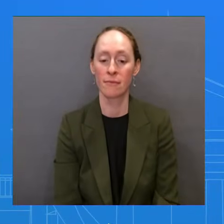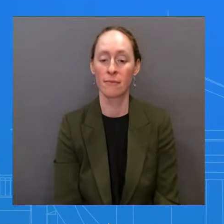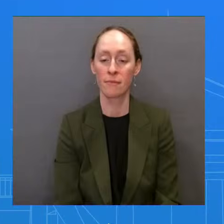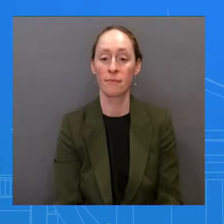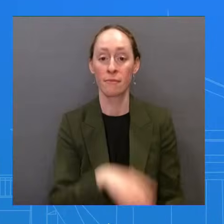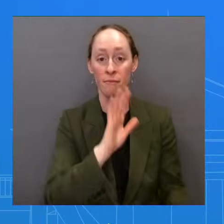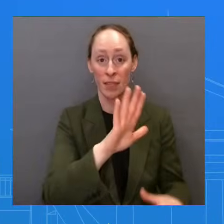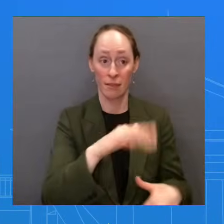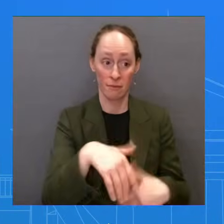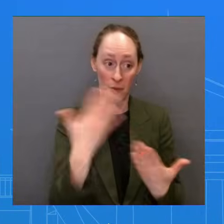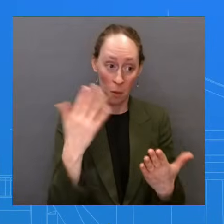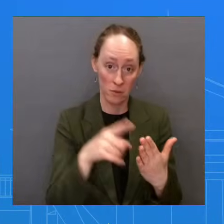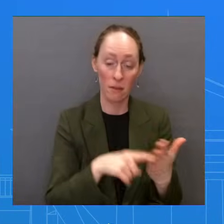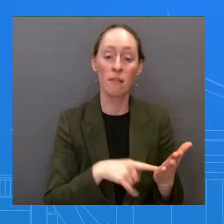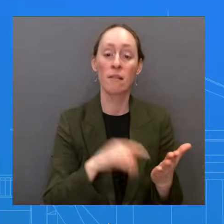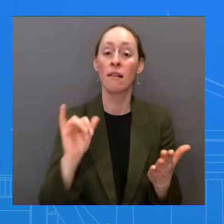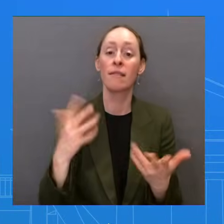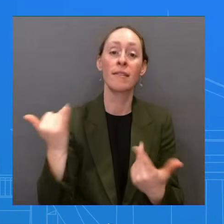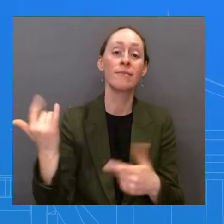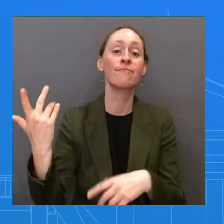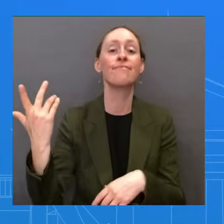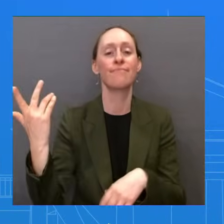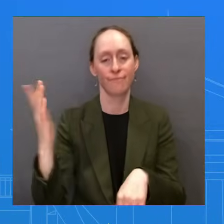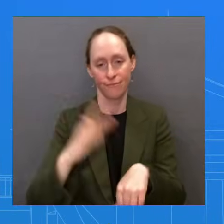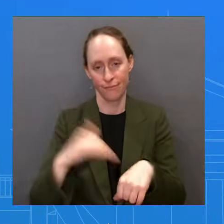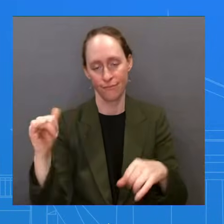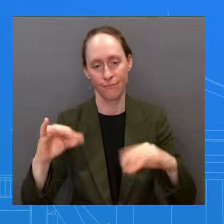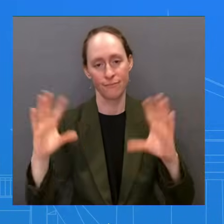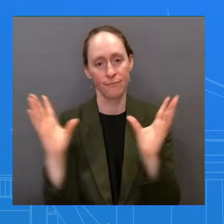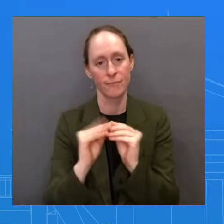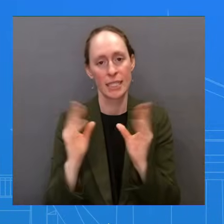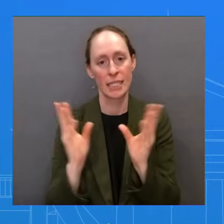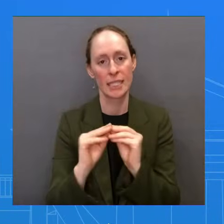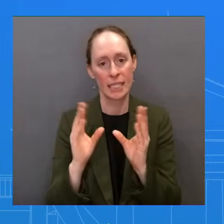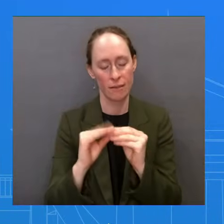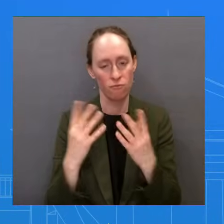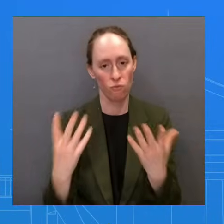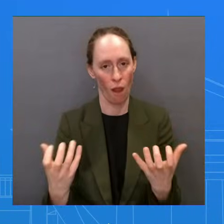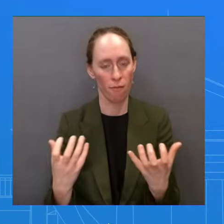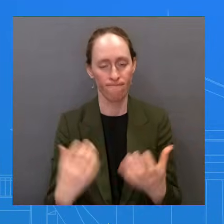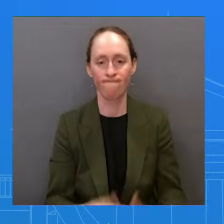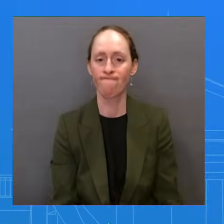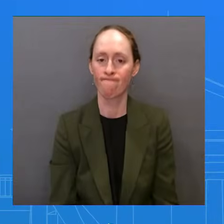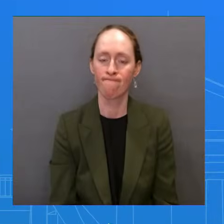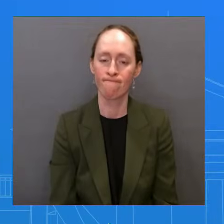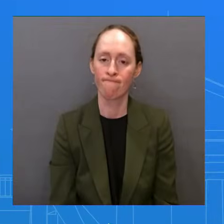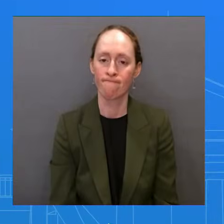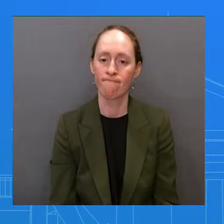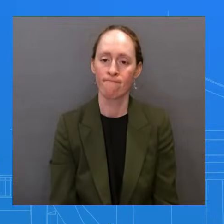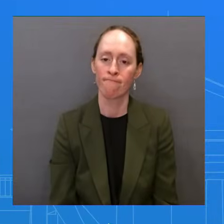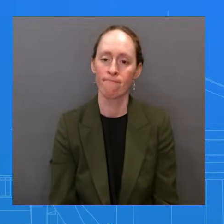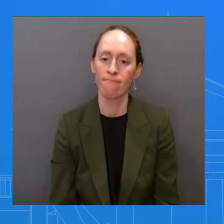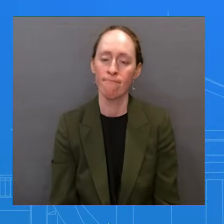And we have said over and over again this past week that we were analyzing what they put forth.